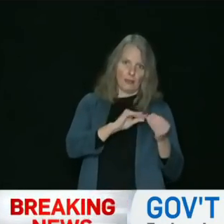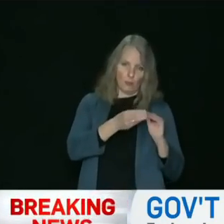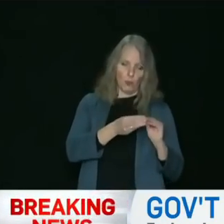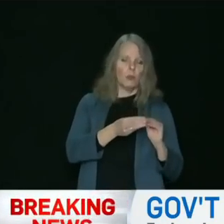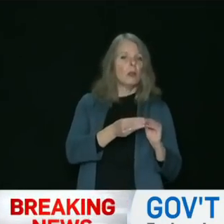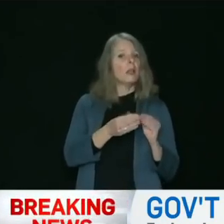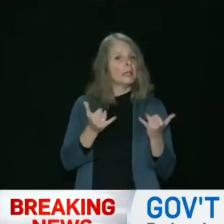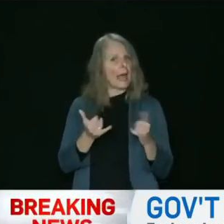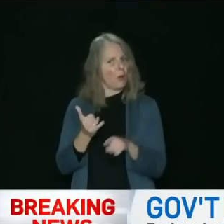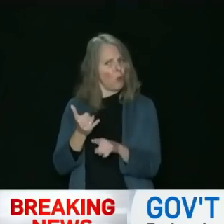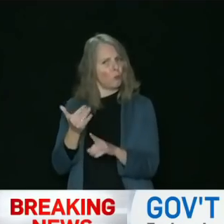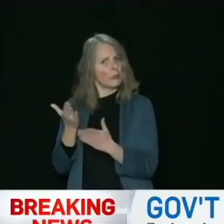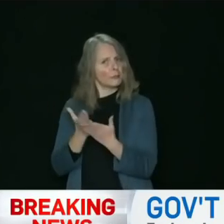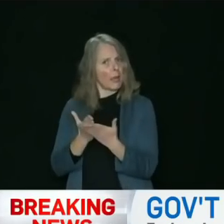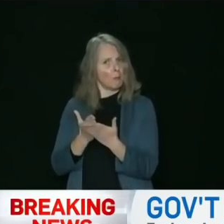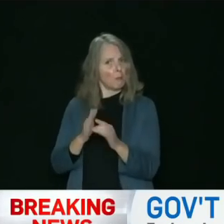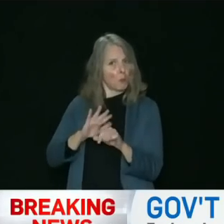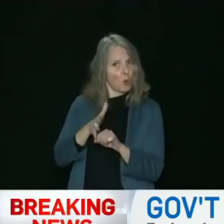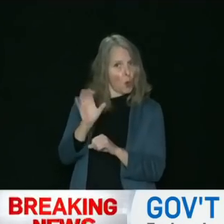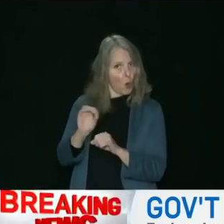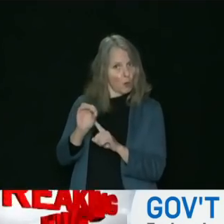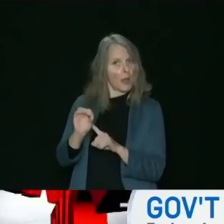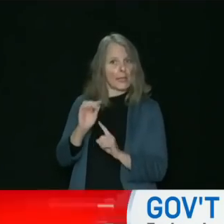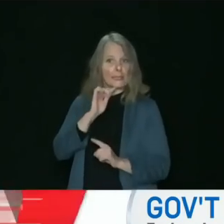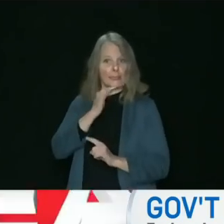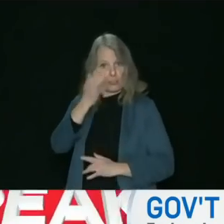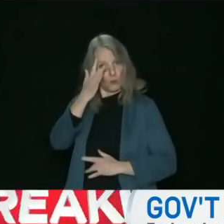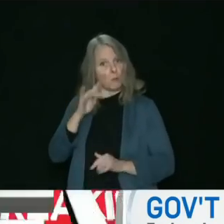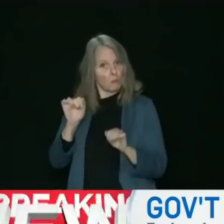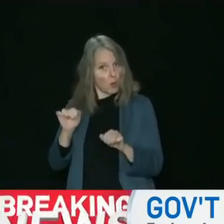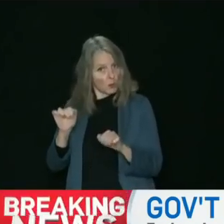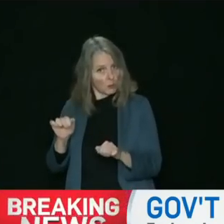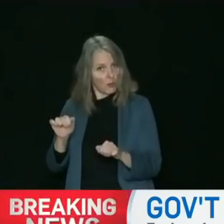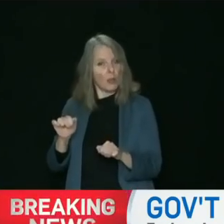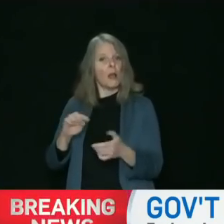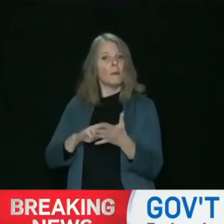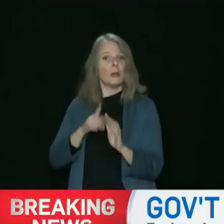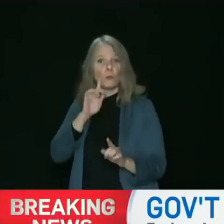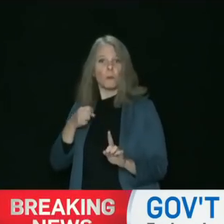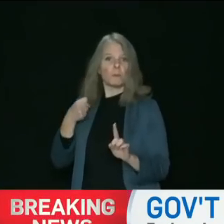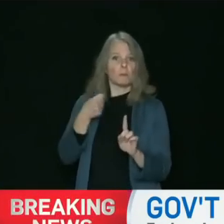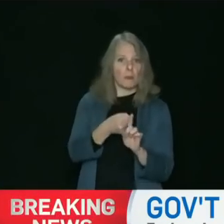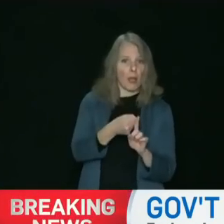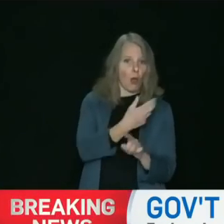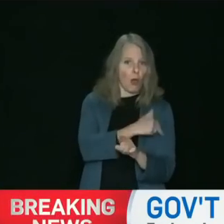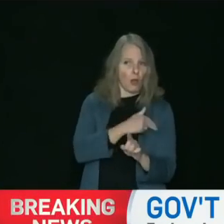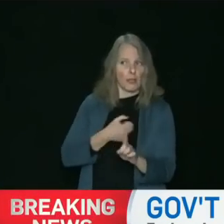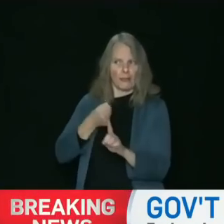FOR THE OMICRON VARIANT THAN FOR THE DELTA, THE CASE OF SEVERE